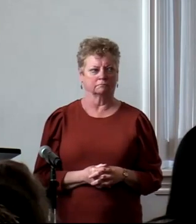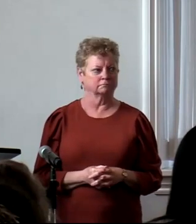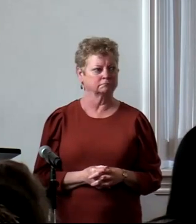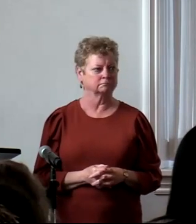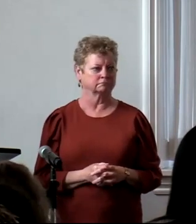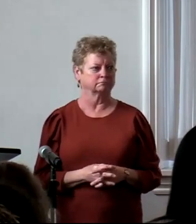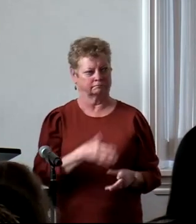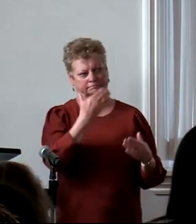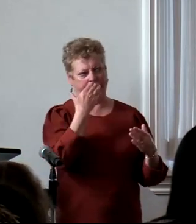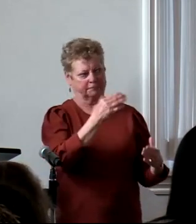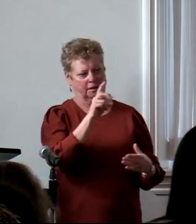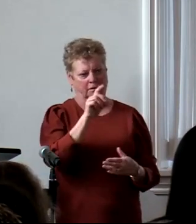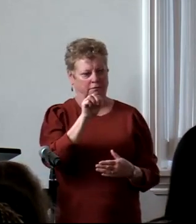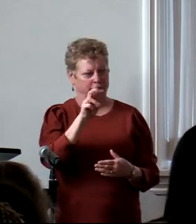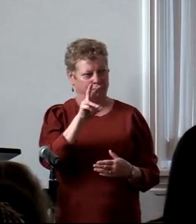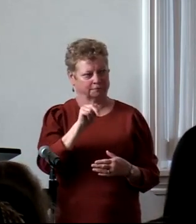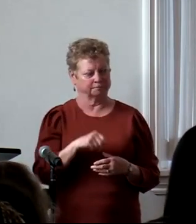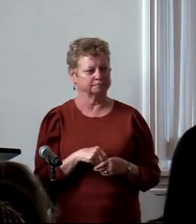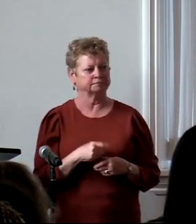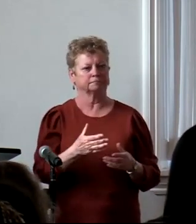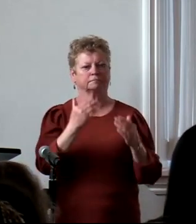Thank you so much, Dawn. Next we have Danny Graham.